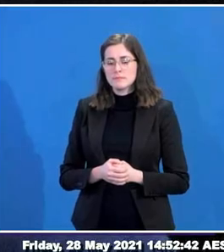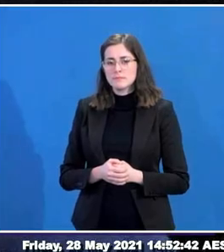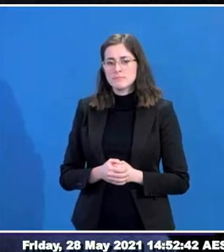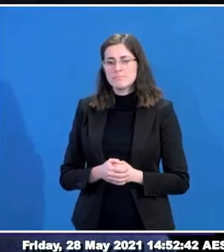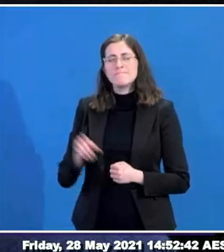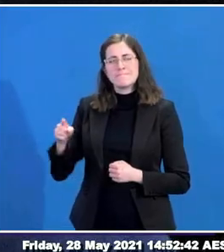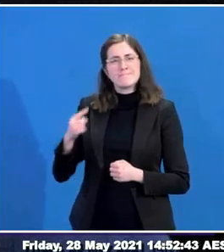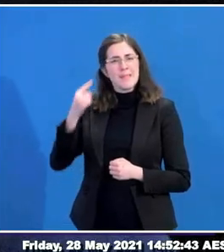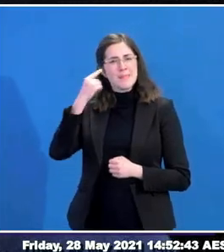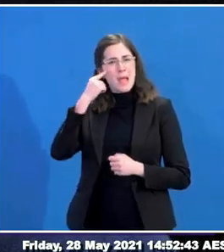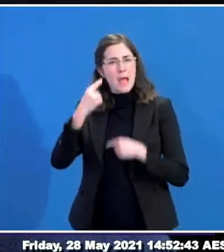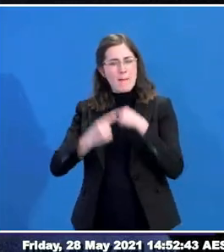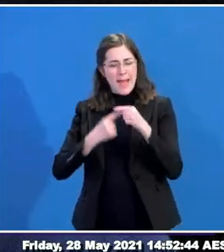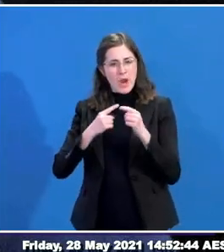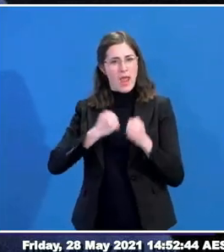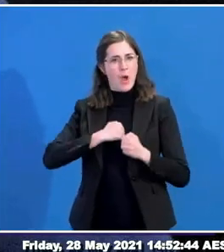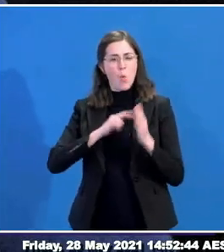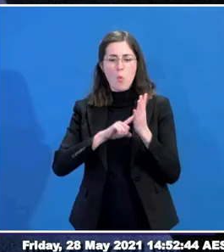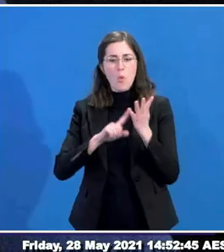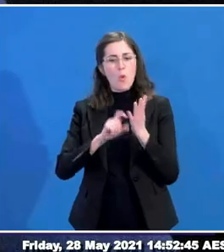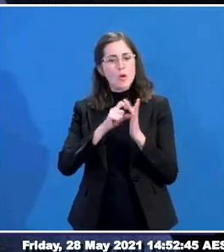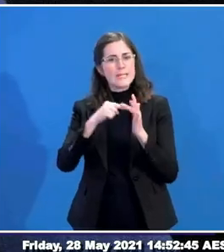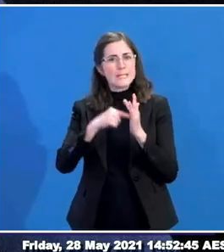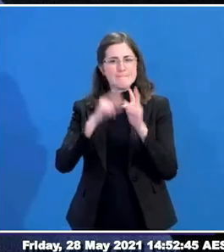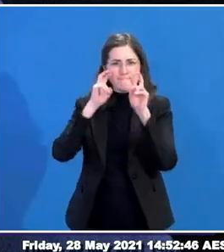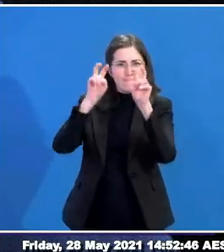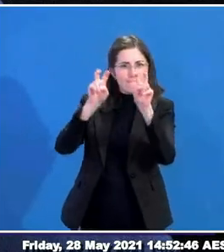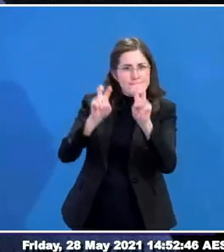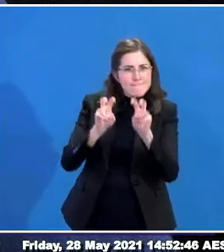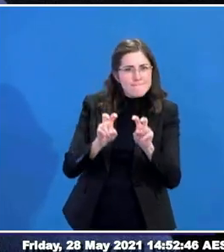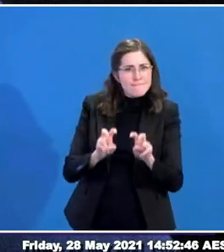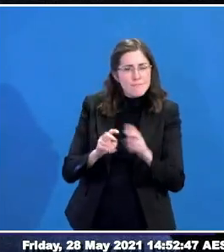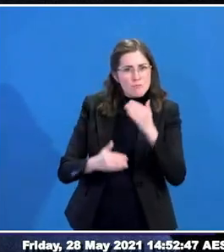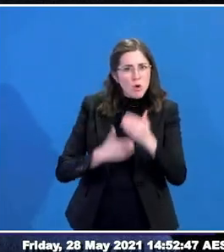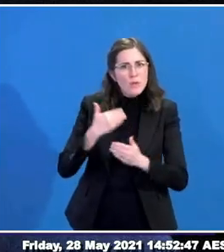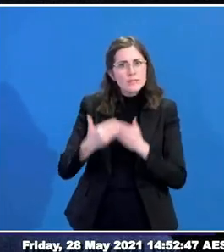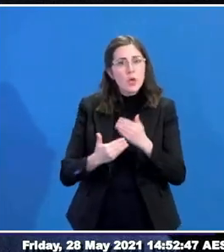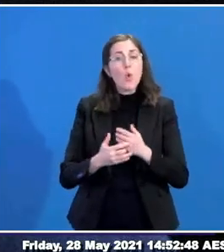where we have an arrangement with the Joint Accreditation Scheme of